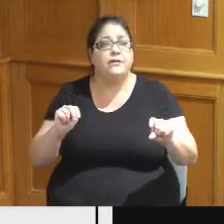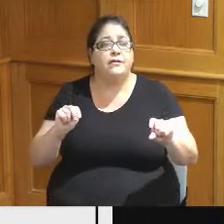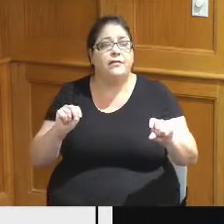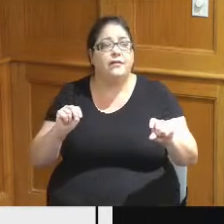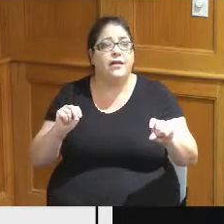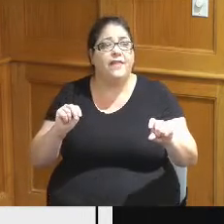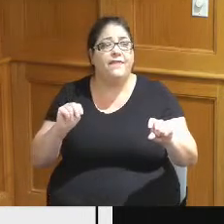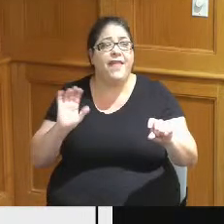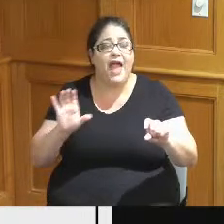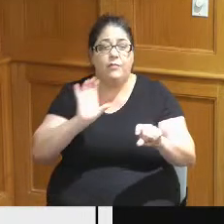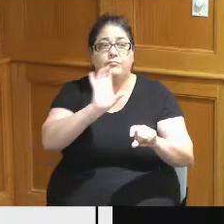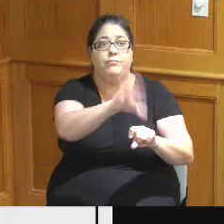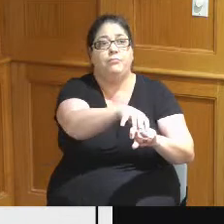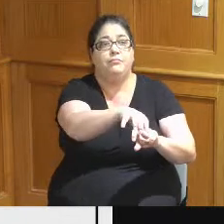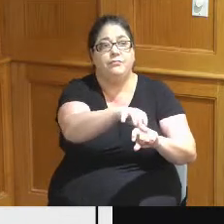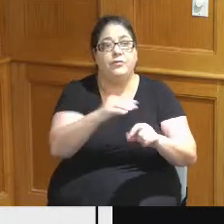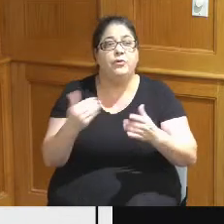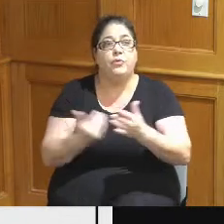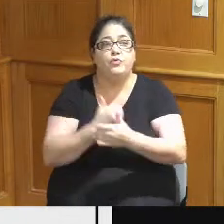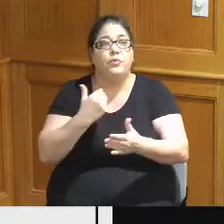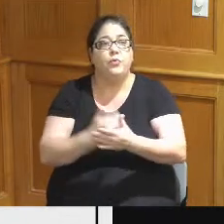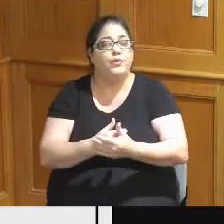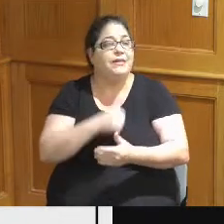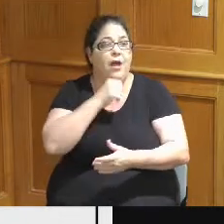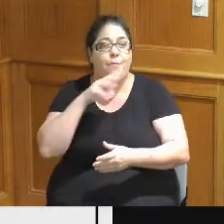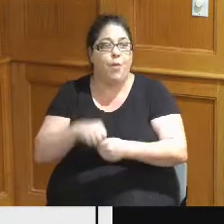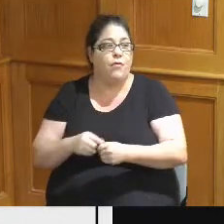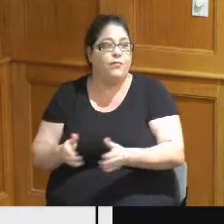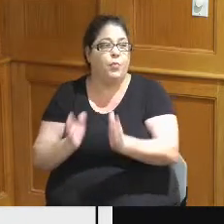a new Hampton Inn hotel that's not part of this request you can see that's already constructed